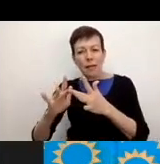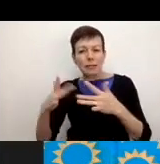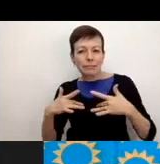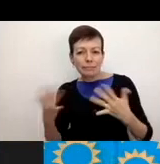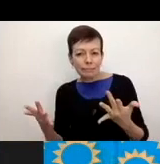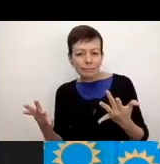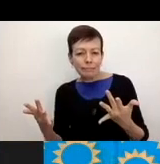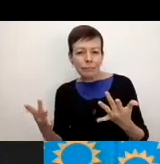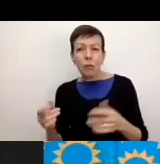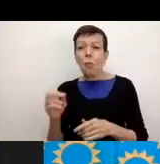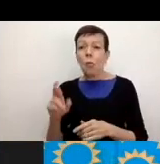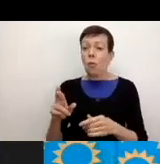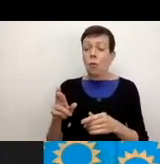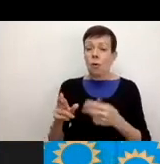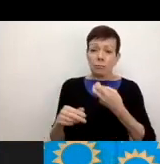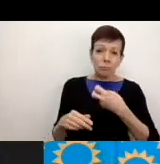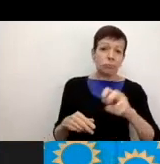or the organization to share their work.